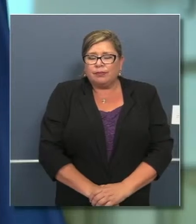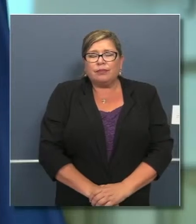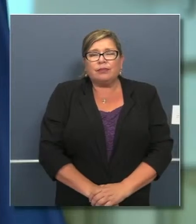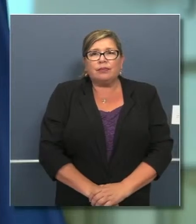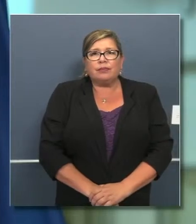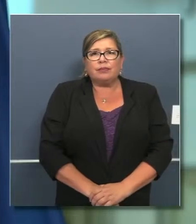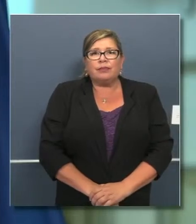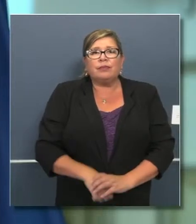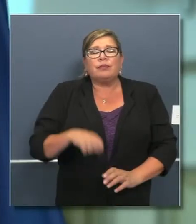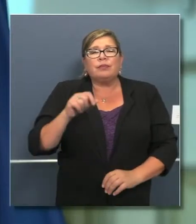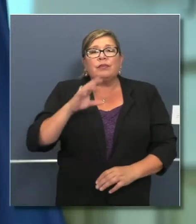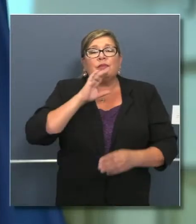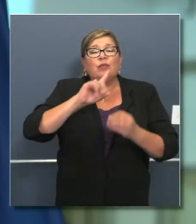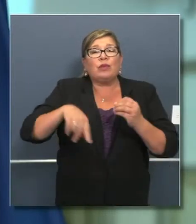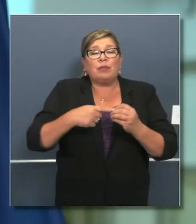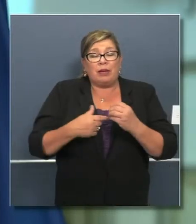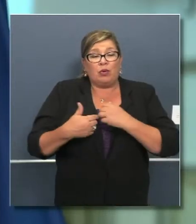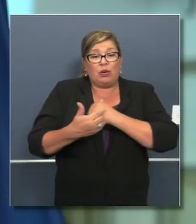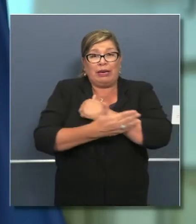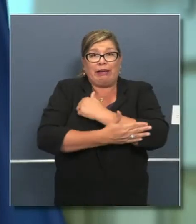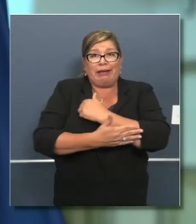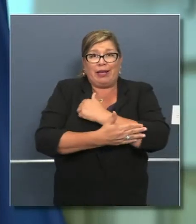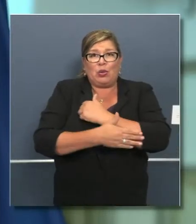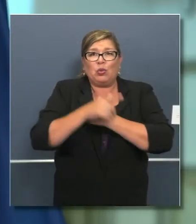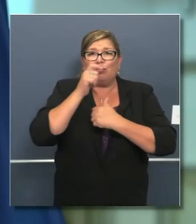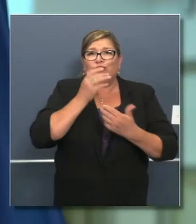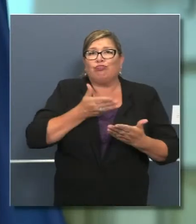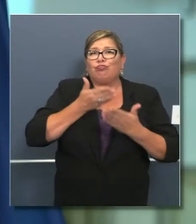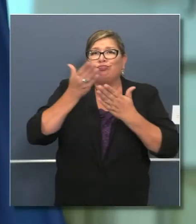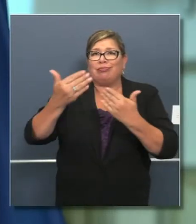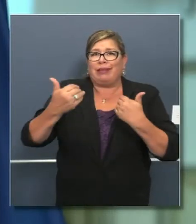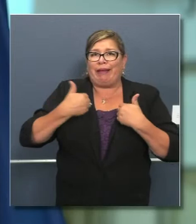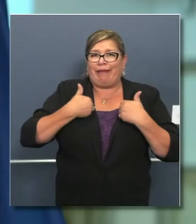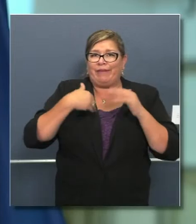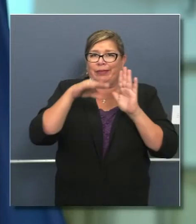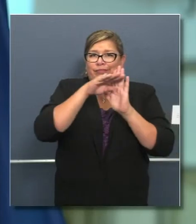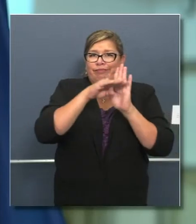that you laid out for their safe reopening all those are pretty blatantly flouting the